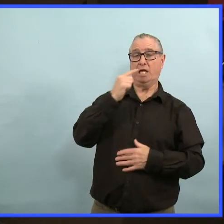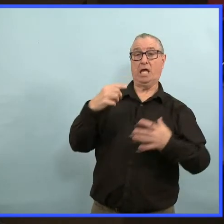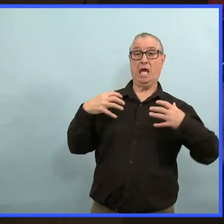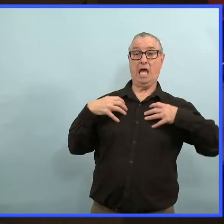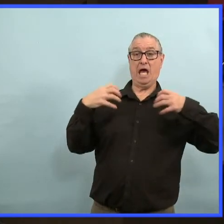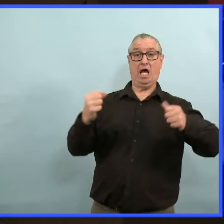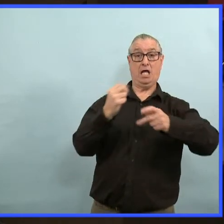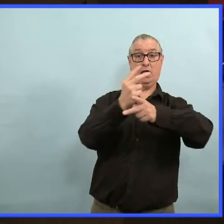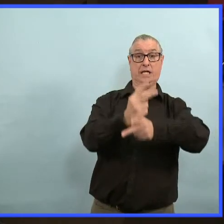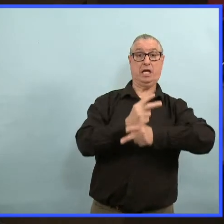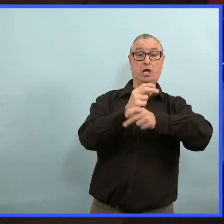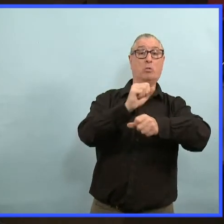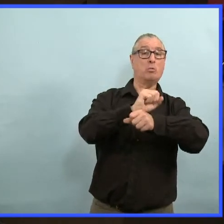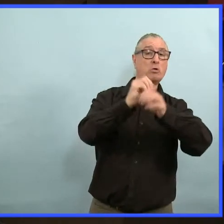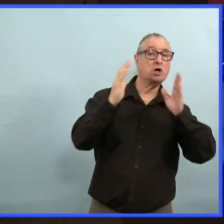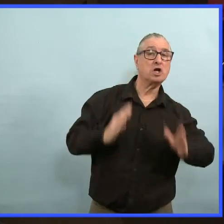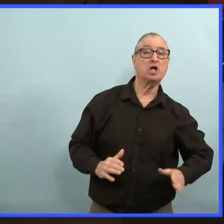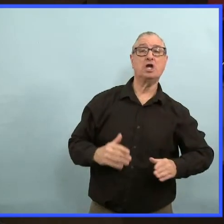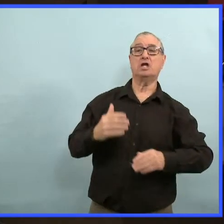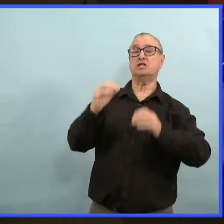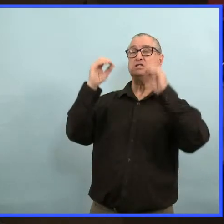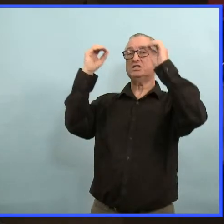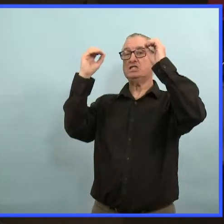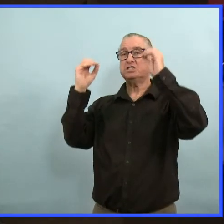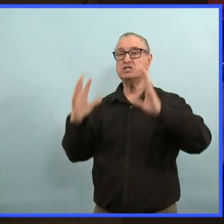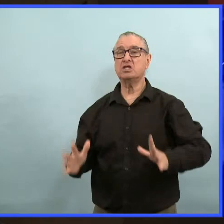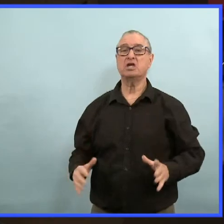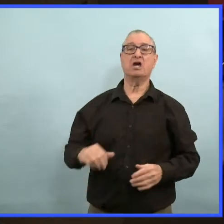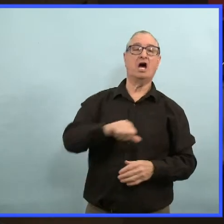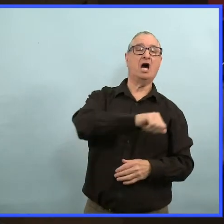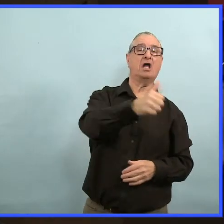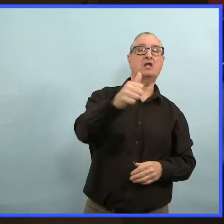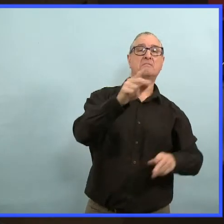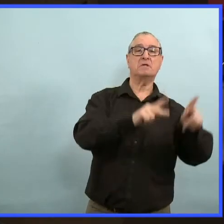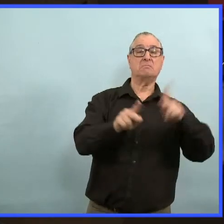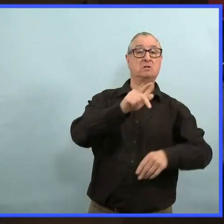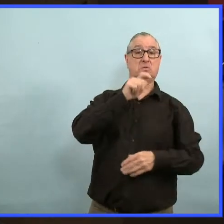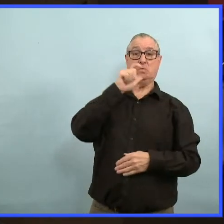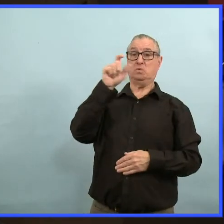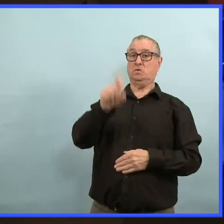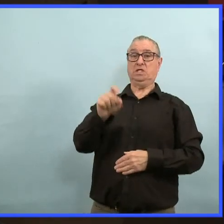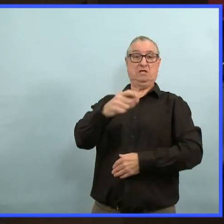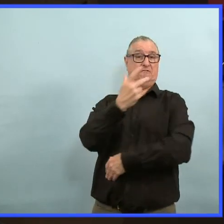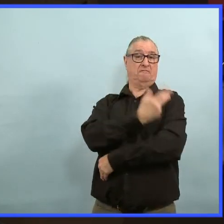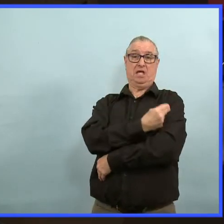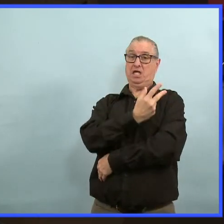other frontline people to be vaccinated against covet 19 or undergo rapid testing